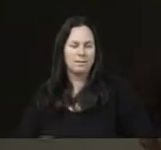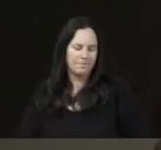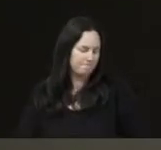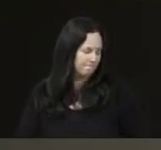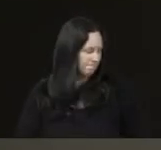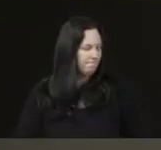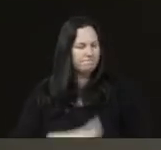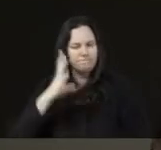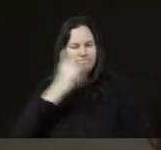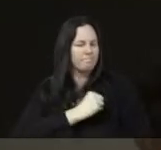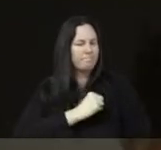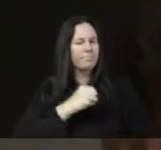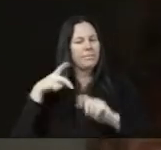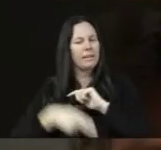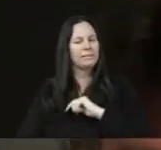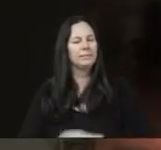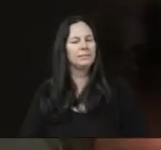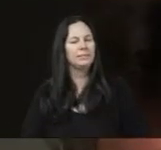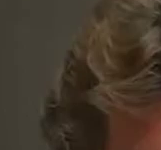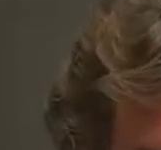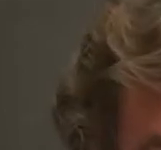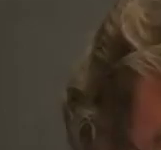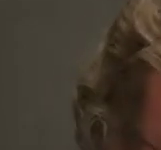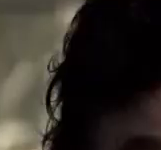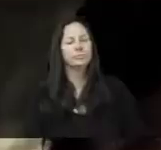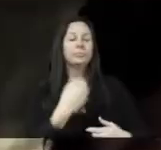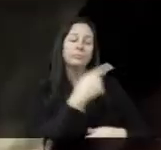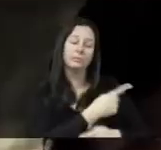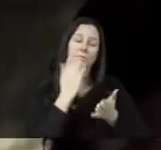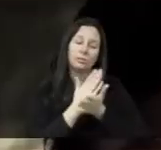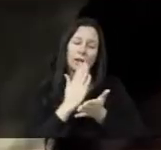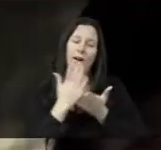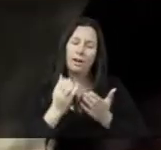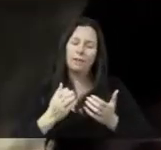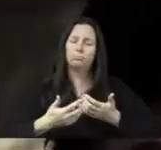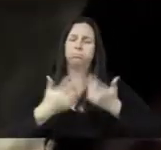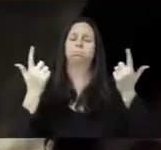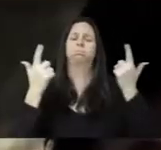(STAMMERS) Cut the camera. He certainly has huge problems